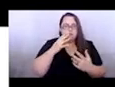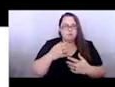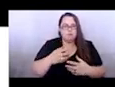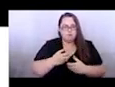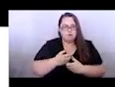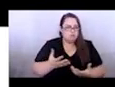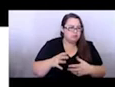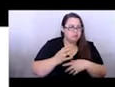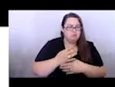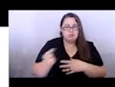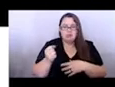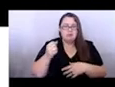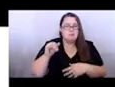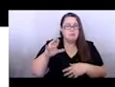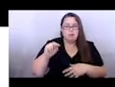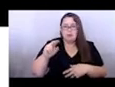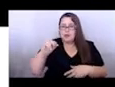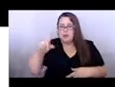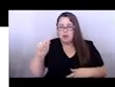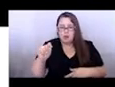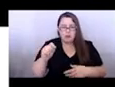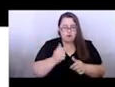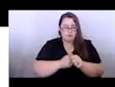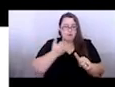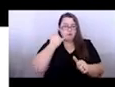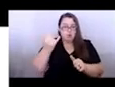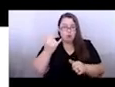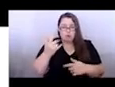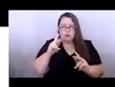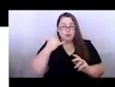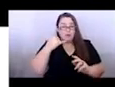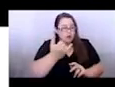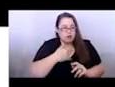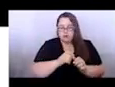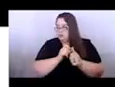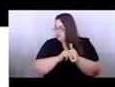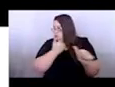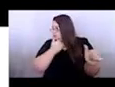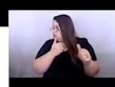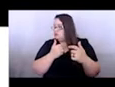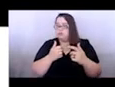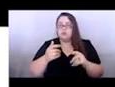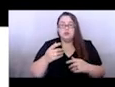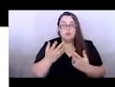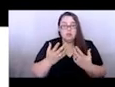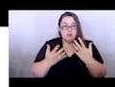calls from your family, your friends or colleagues, so you avoid phone calls or conversations with people that might ask you for something.